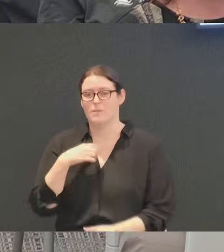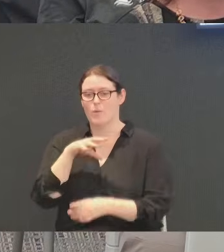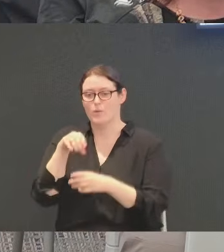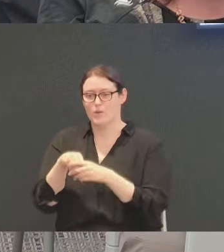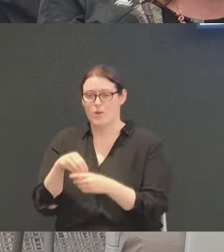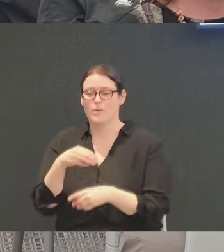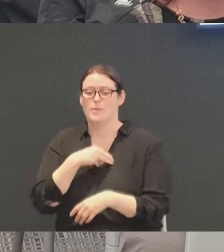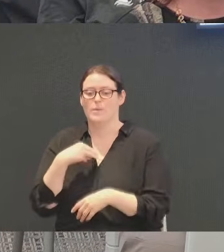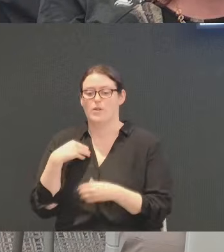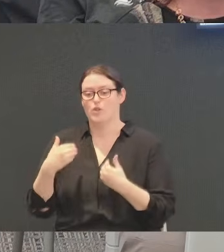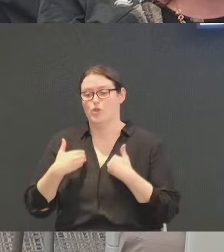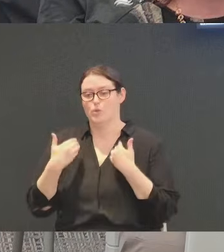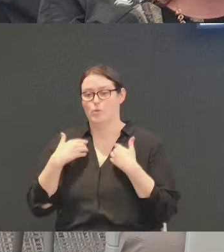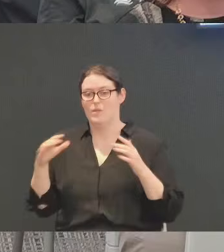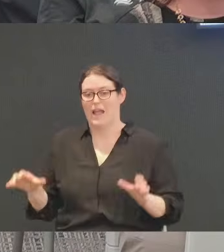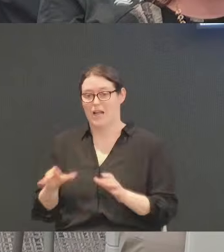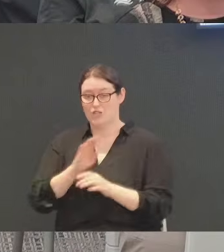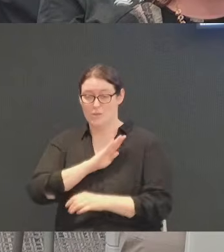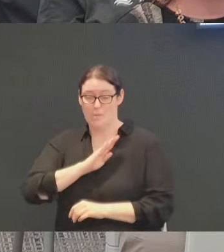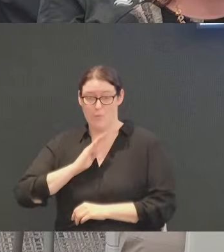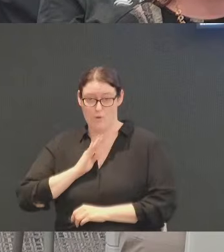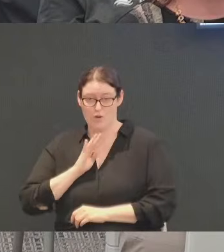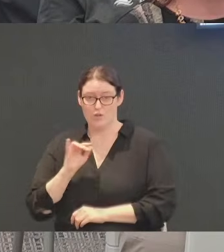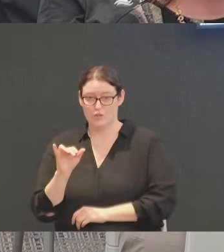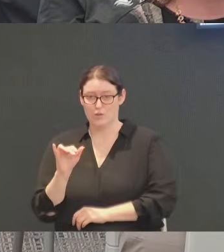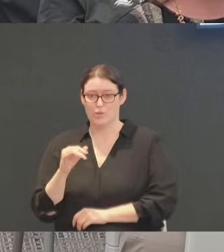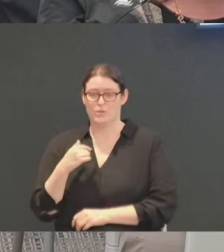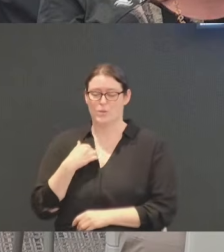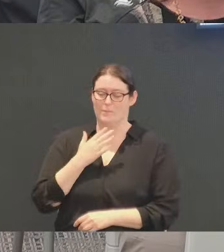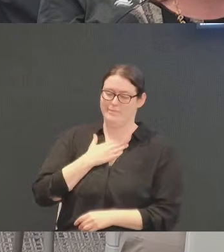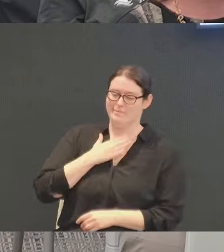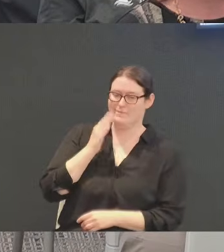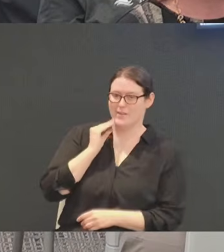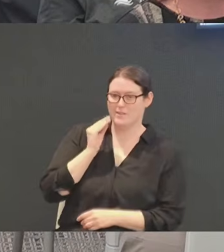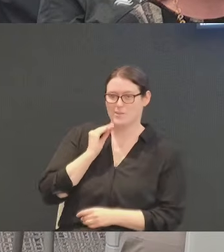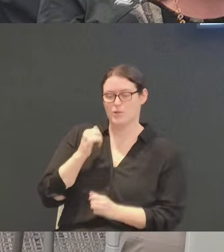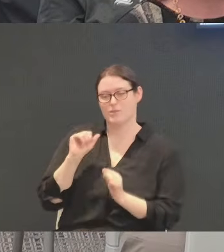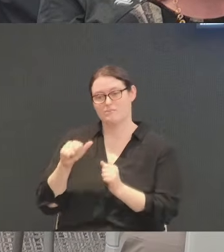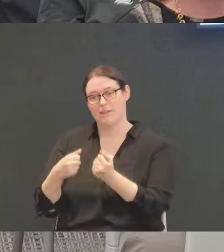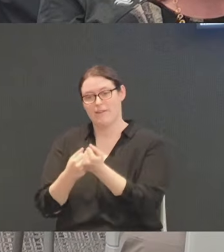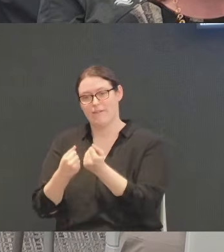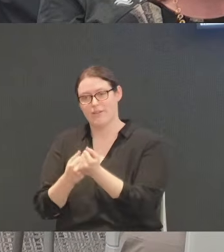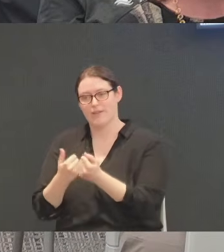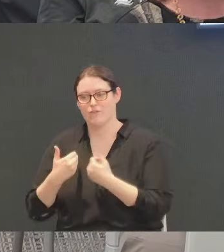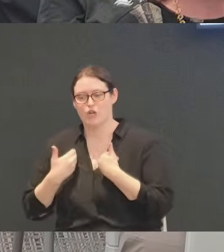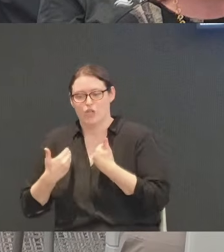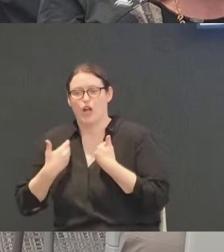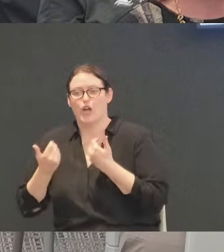youth action board. Use I use my experience to advocate for young people and help improve